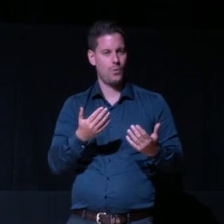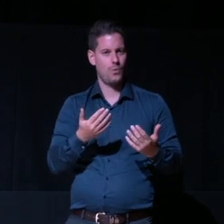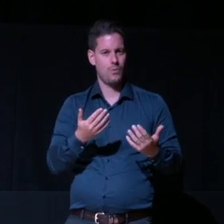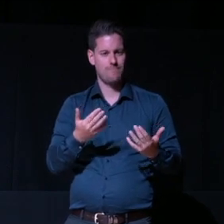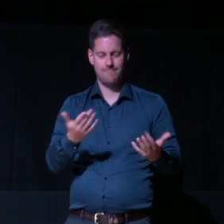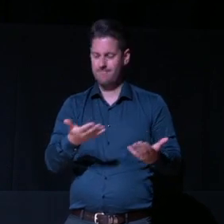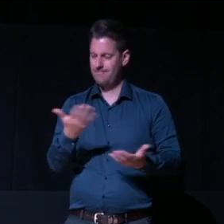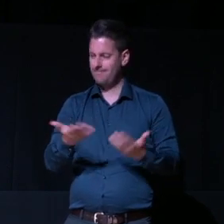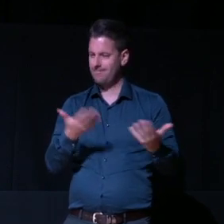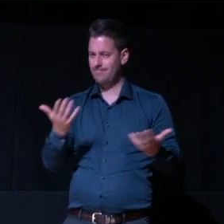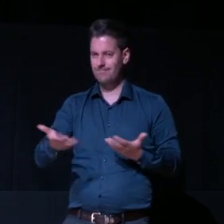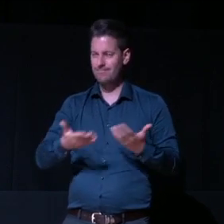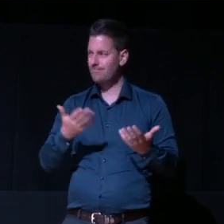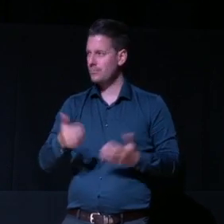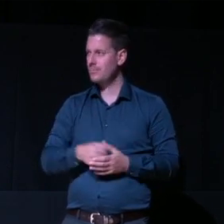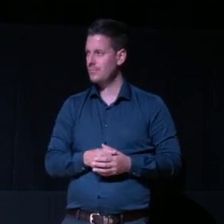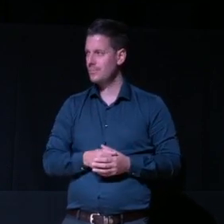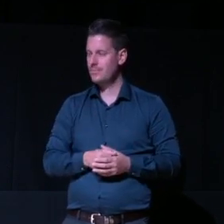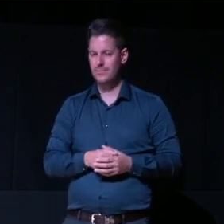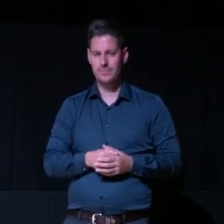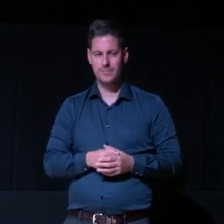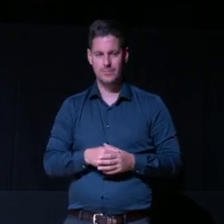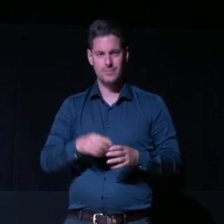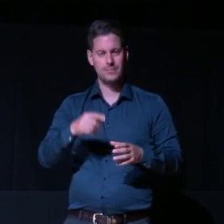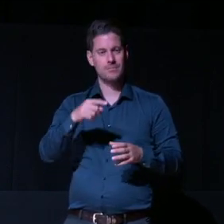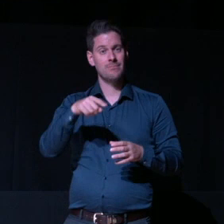I guess the quite often the way the populist media works is it would take